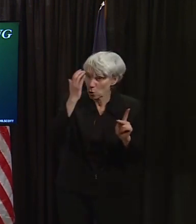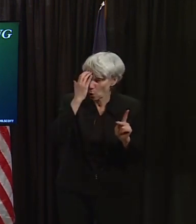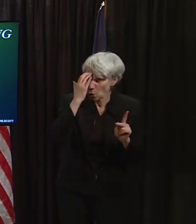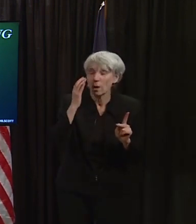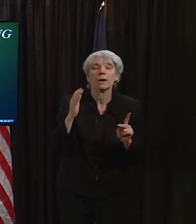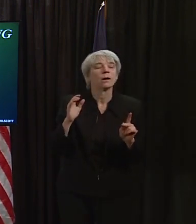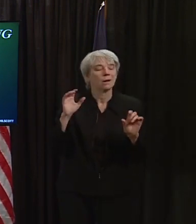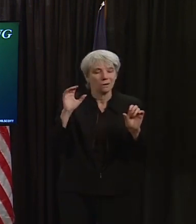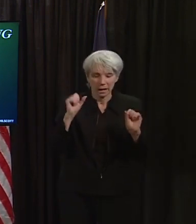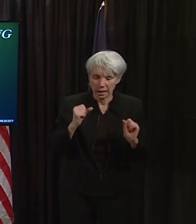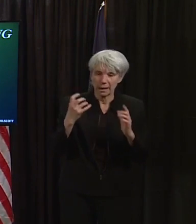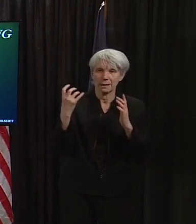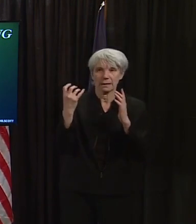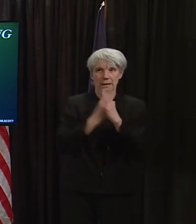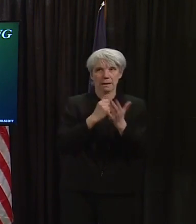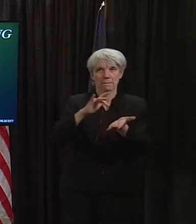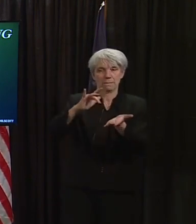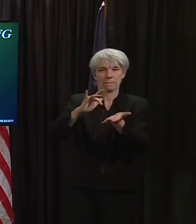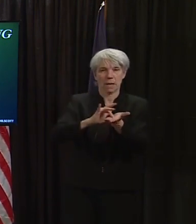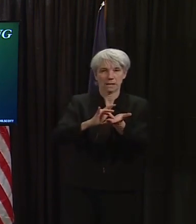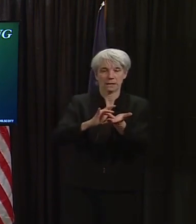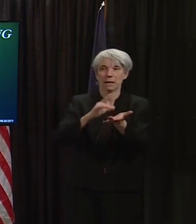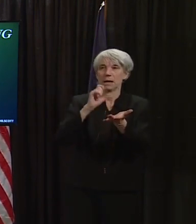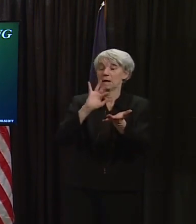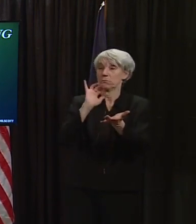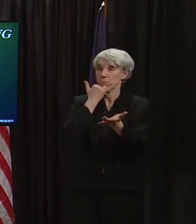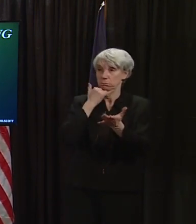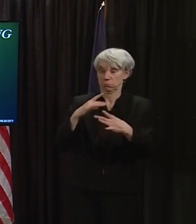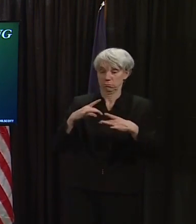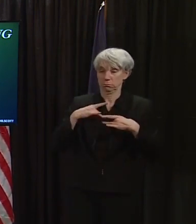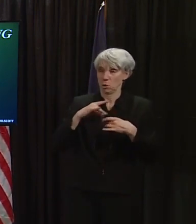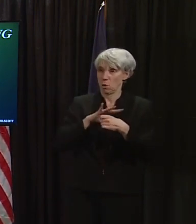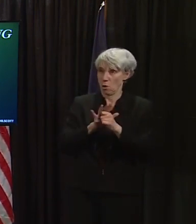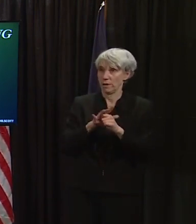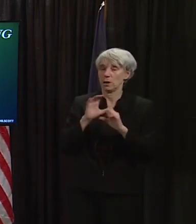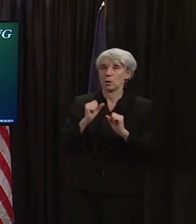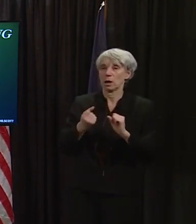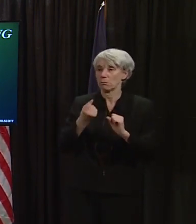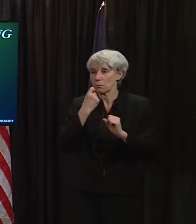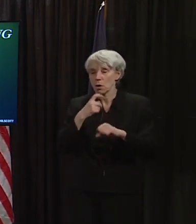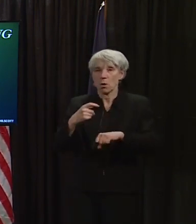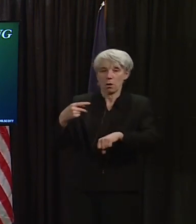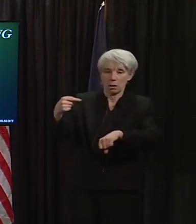therapeutic treatments for covid 19 because they are so critical to keeping